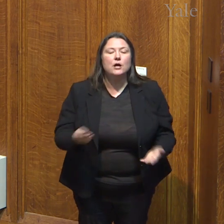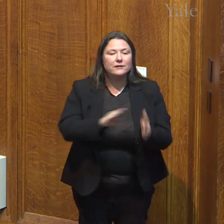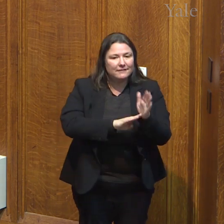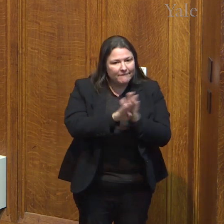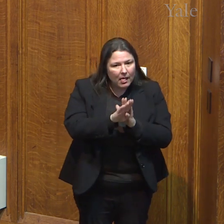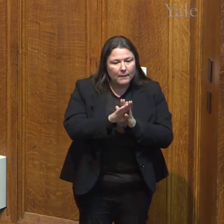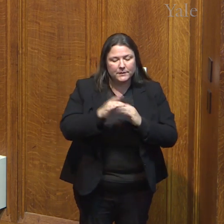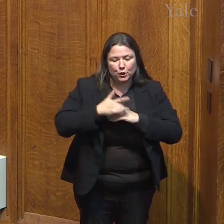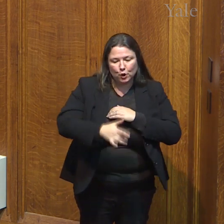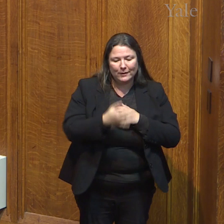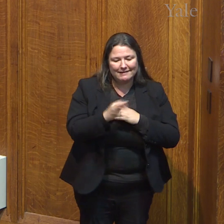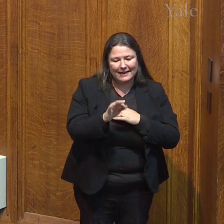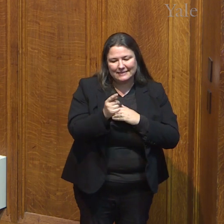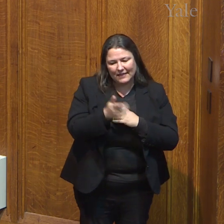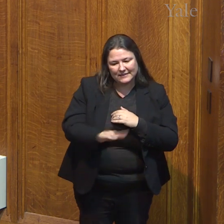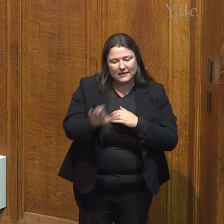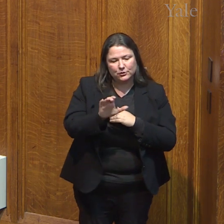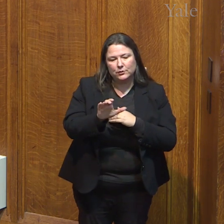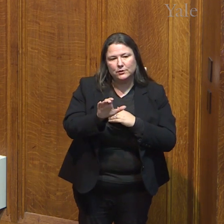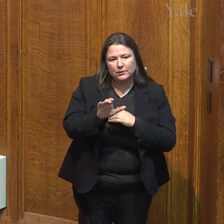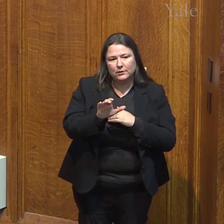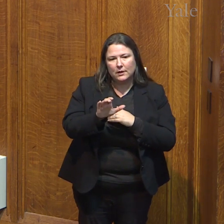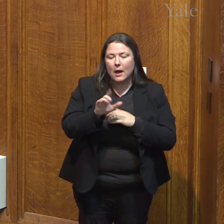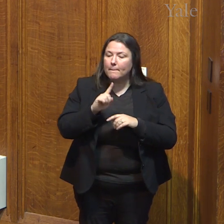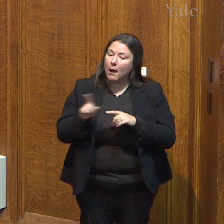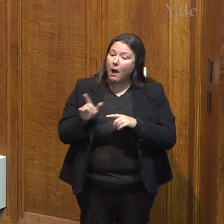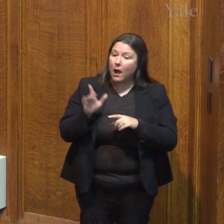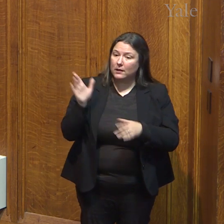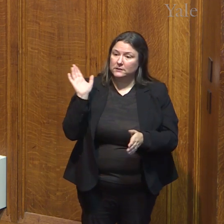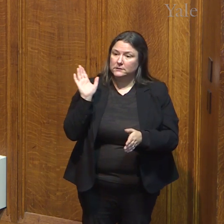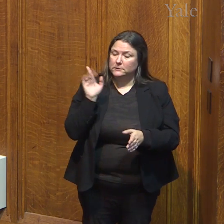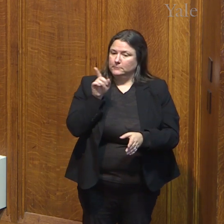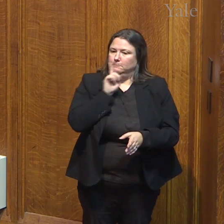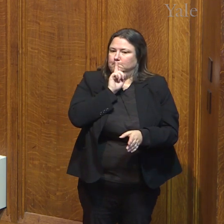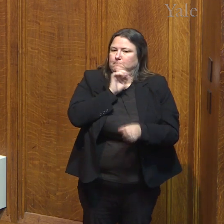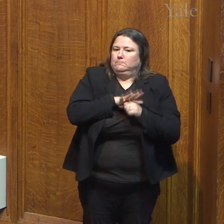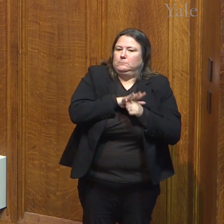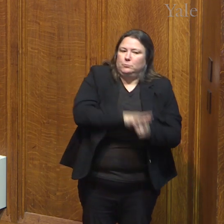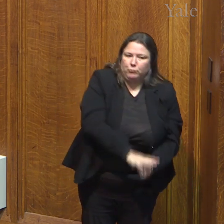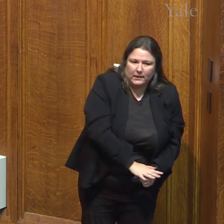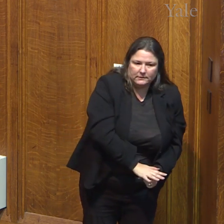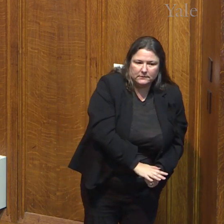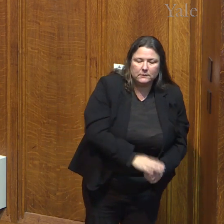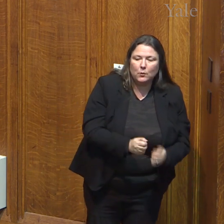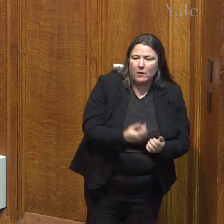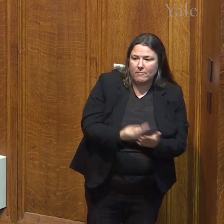in the early 19th century and were suppressed with the money of Bell and the United States,